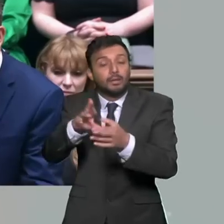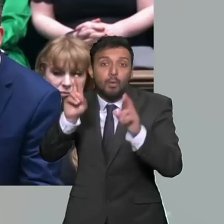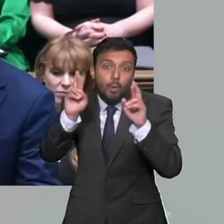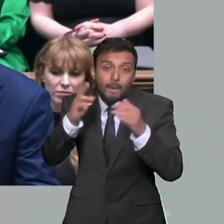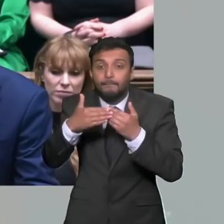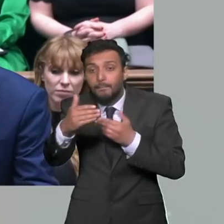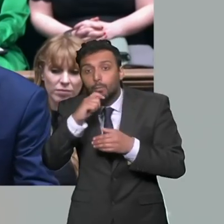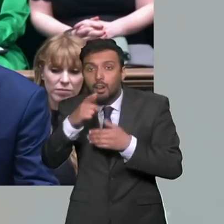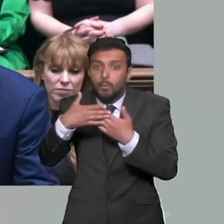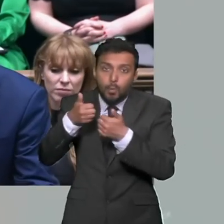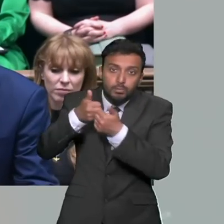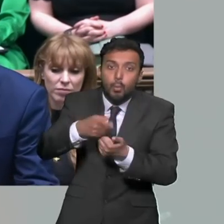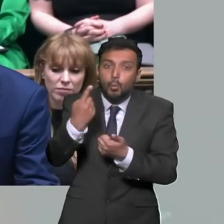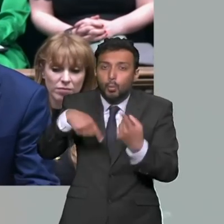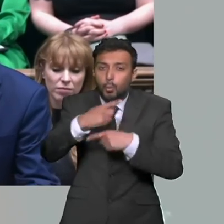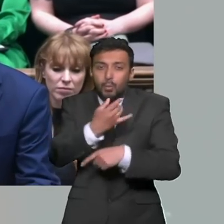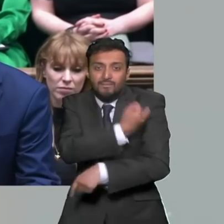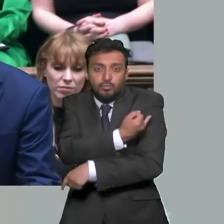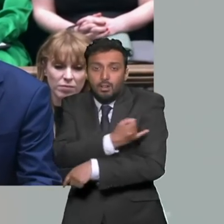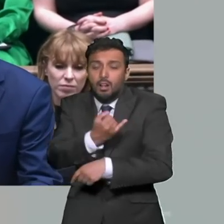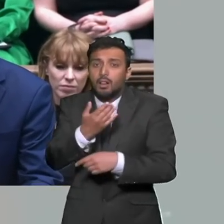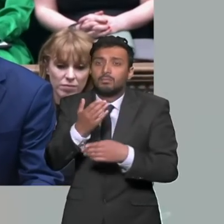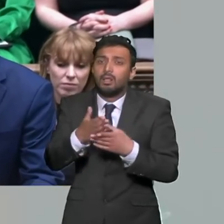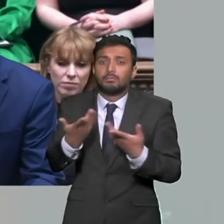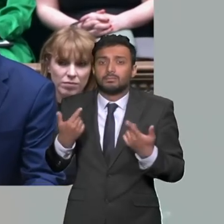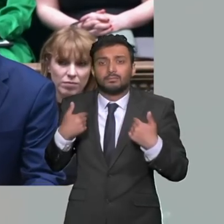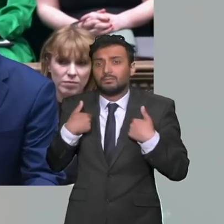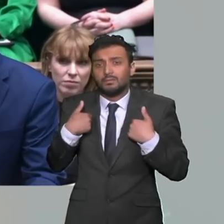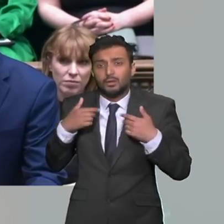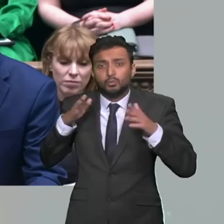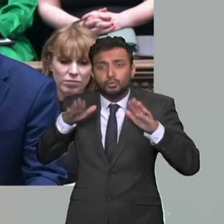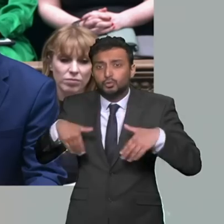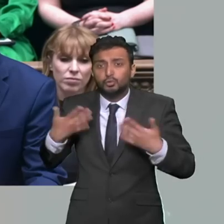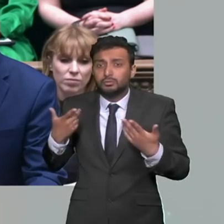be left to Labour to turn up week after week to make the Prime Minister aware of the consequences